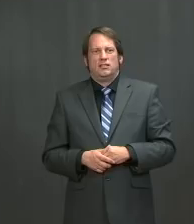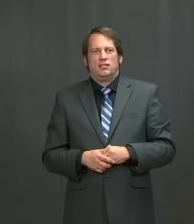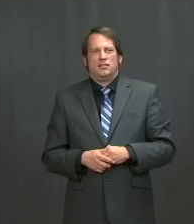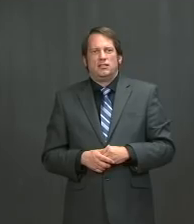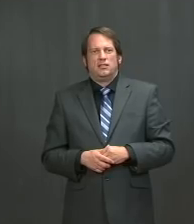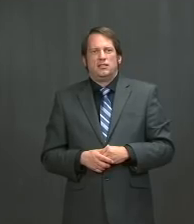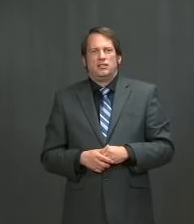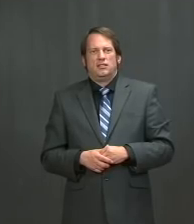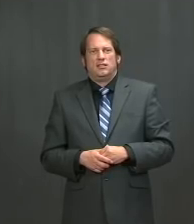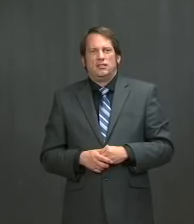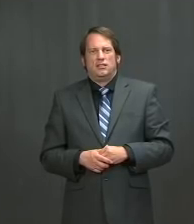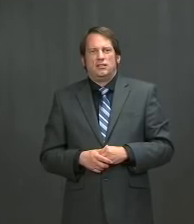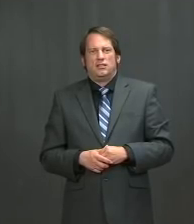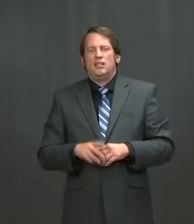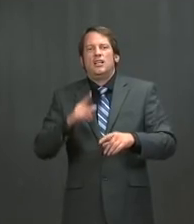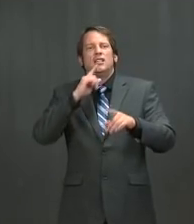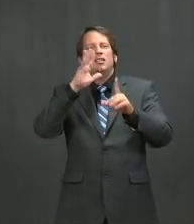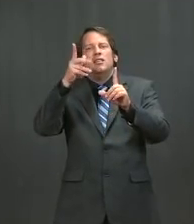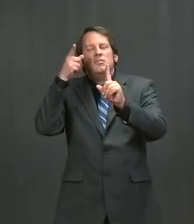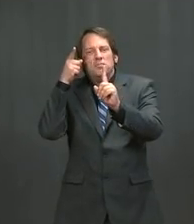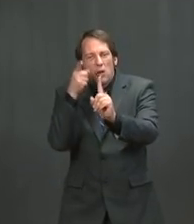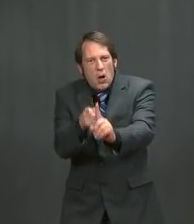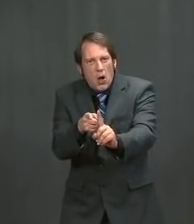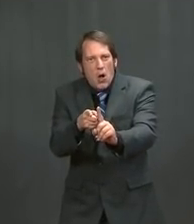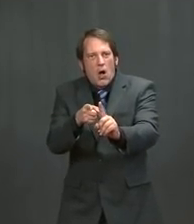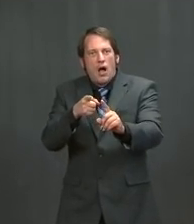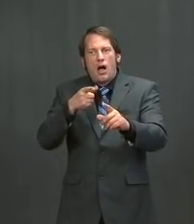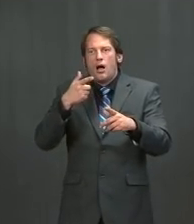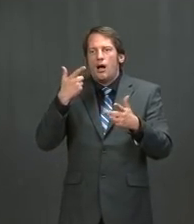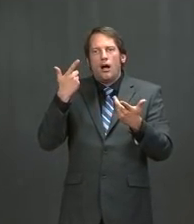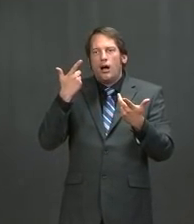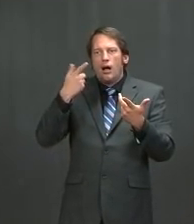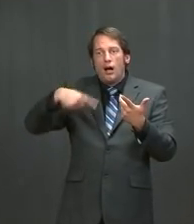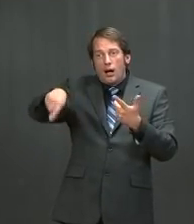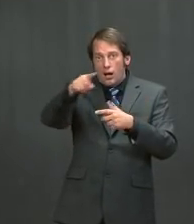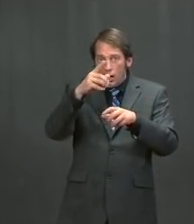to vote in the package in the legislation. All right. So, we have a special guest.